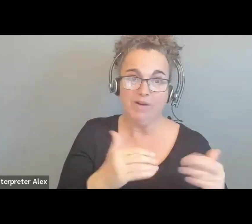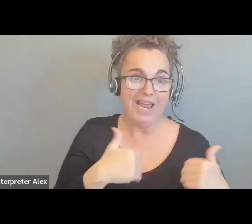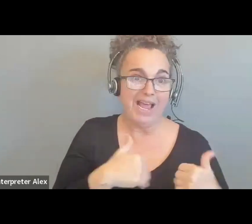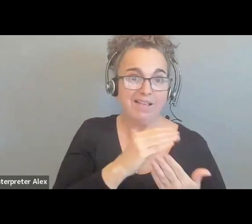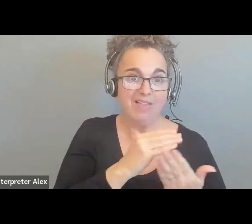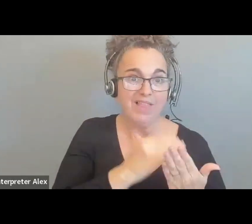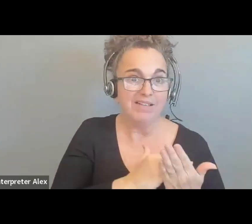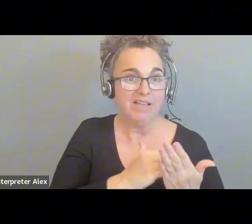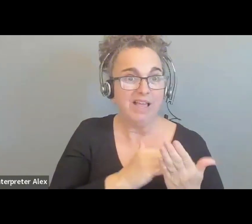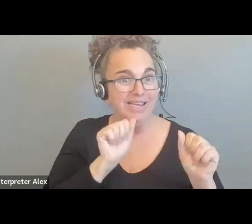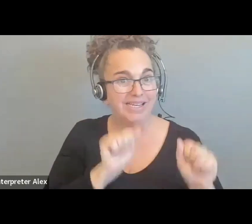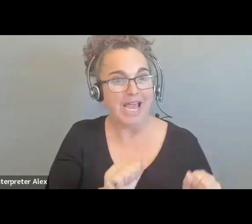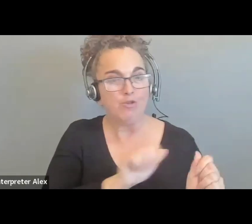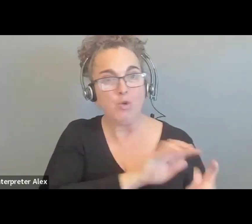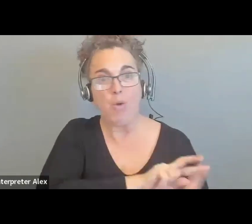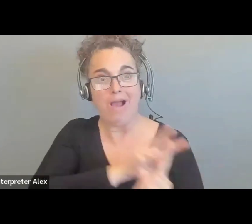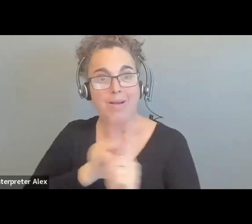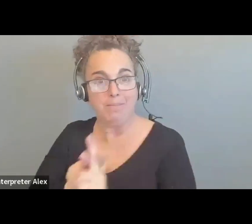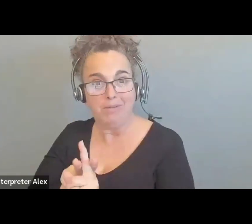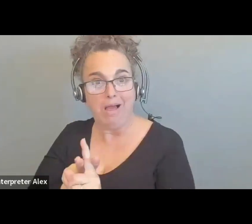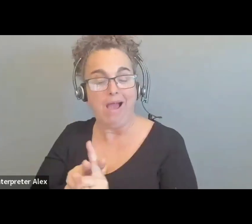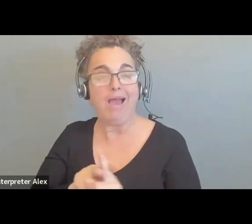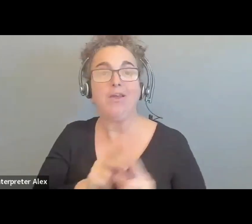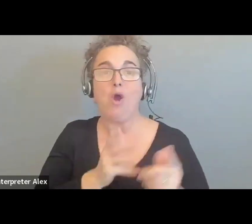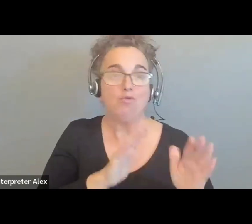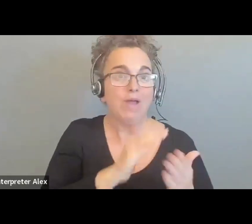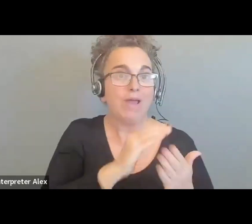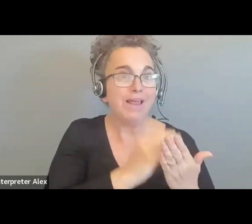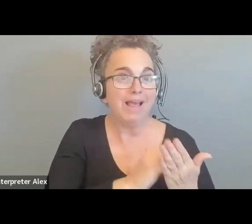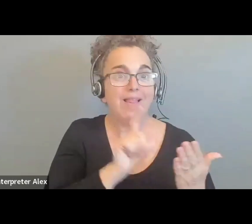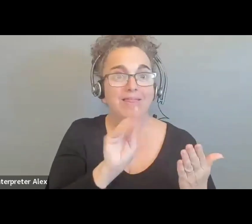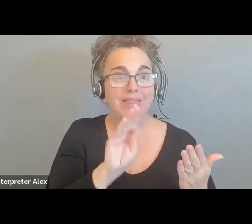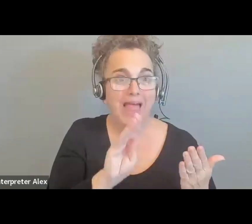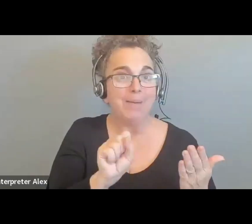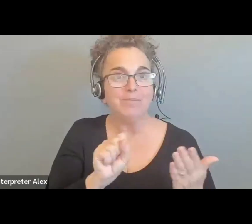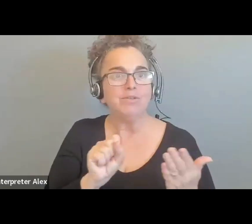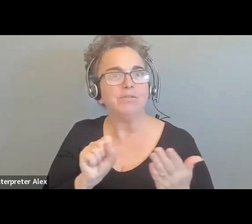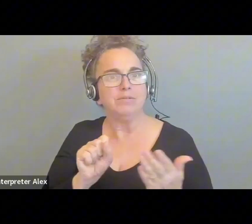to adapt existing labs? That came in through a message, not the Q&A box.